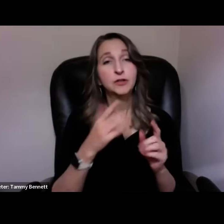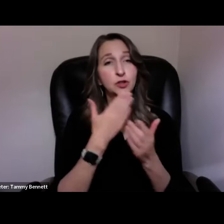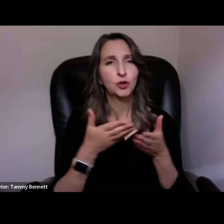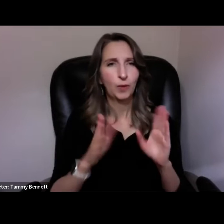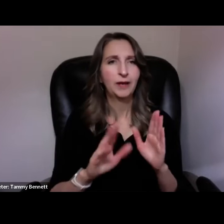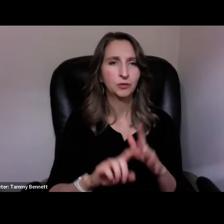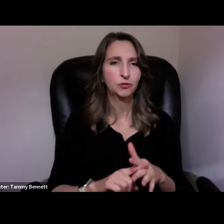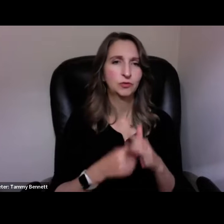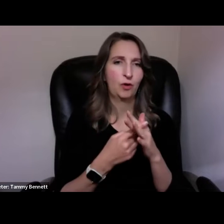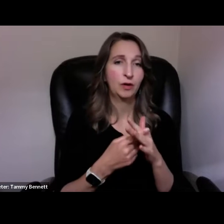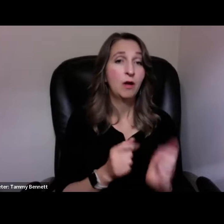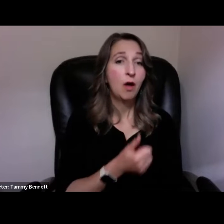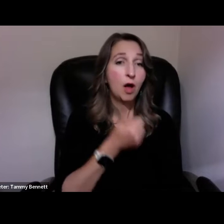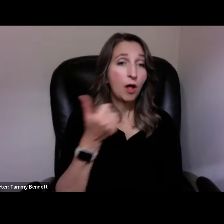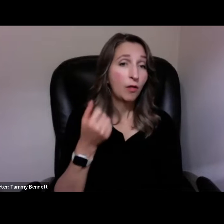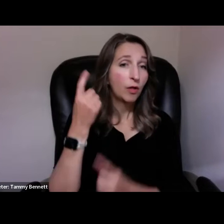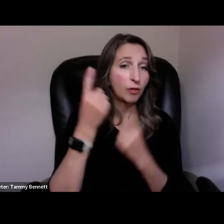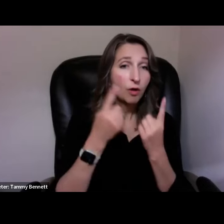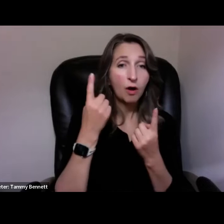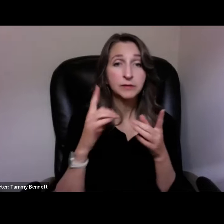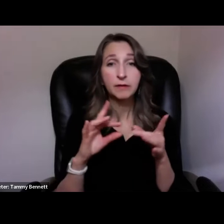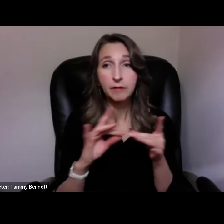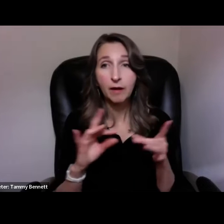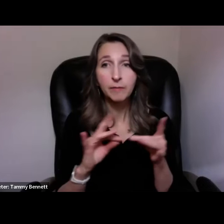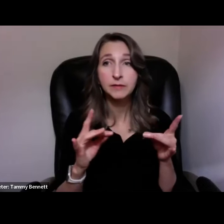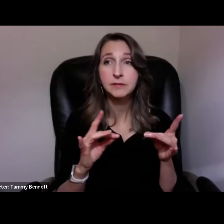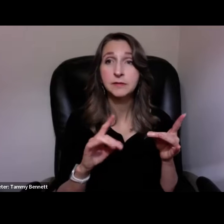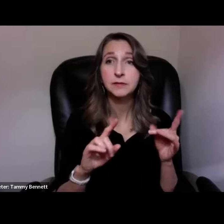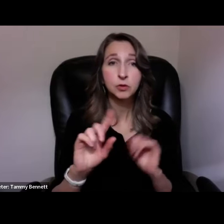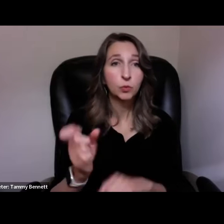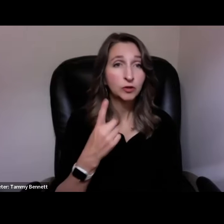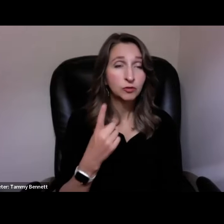Anybody any other thoughts or comments or questions?